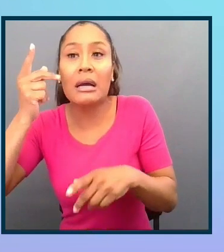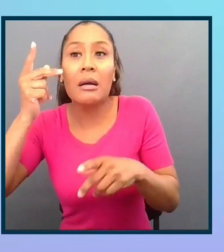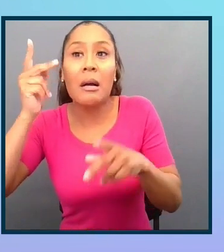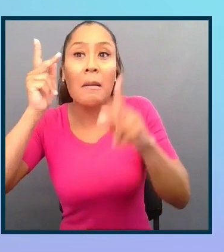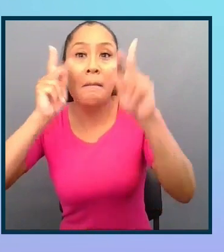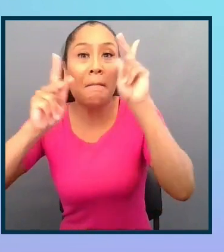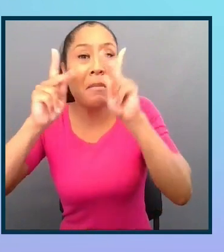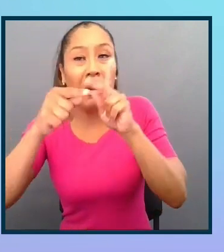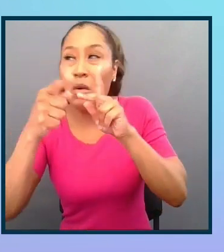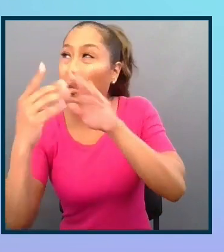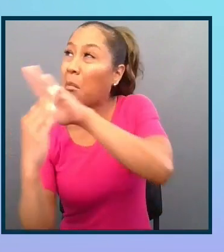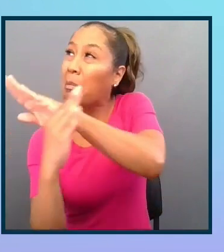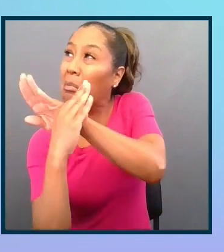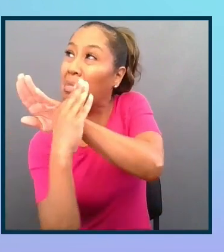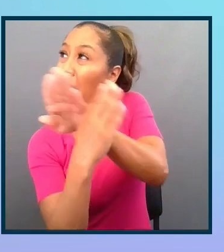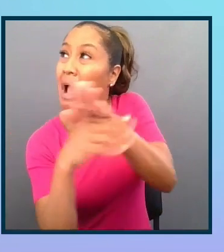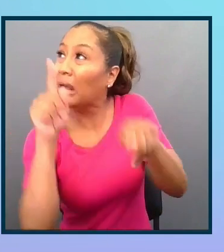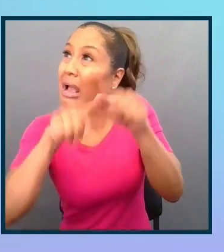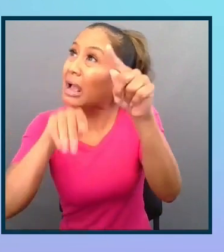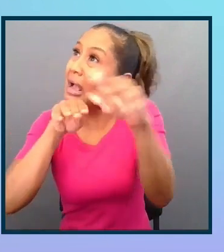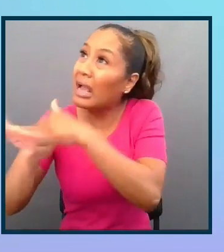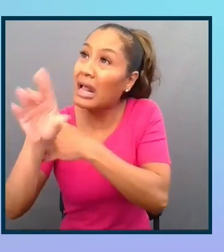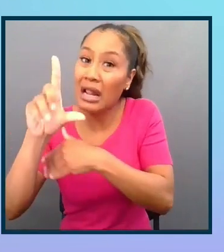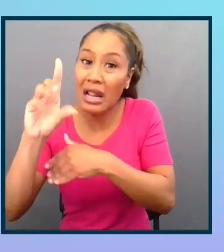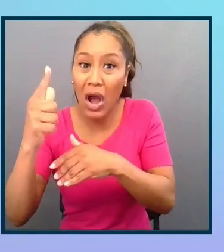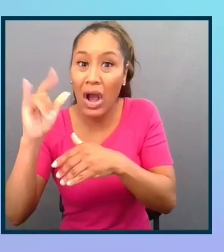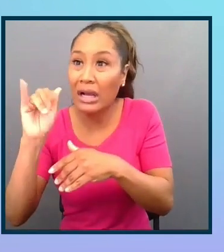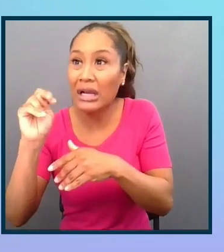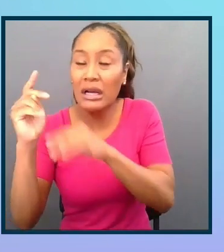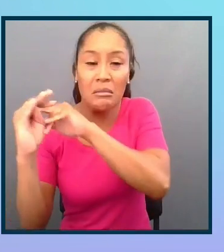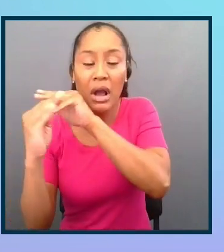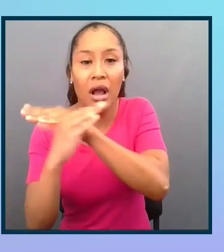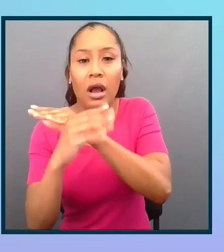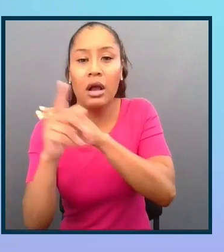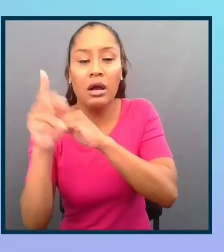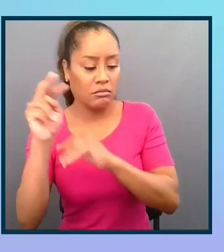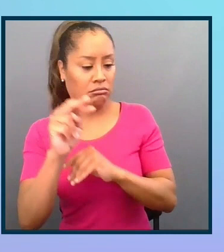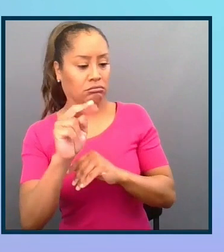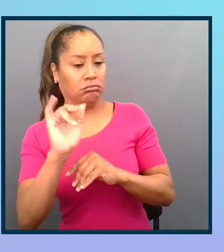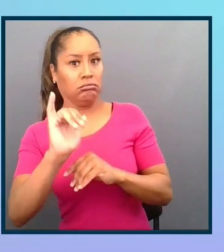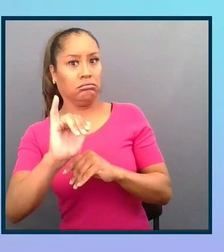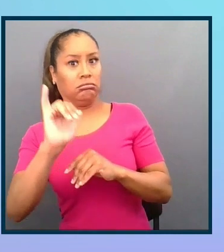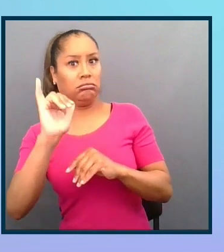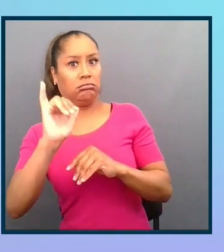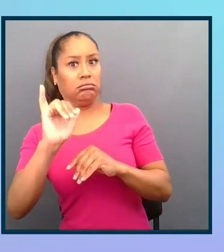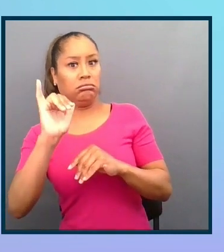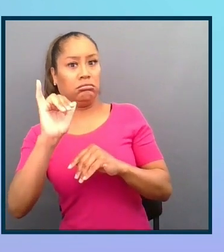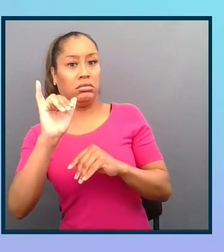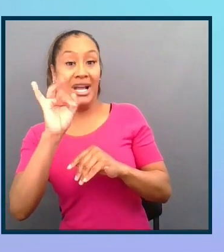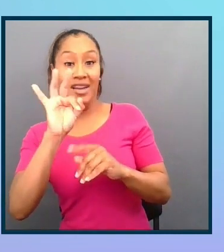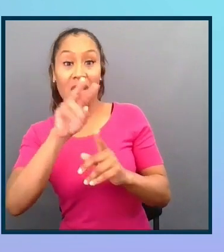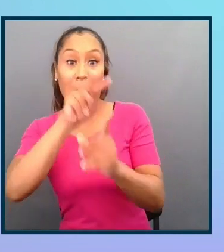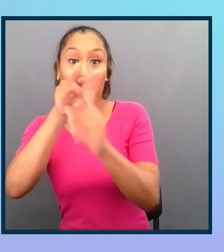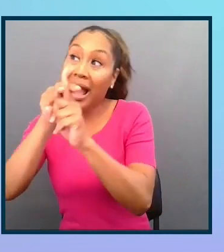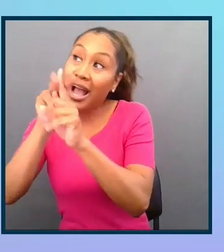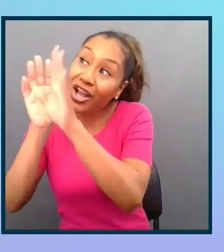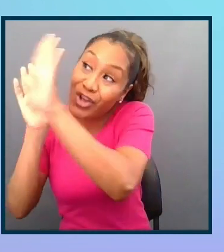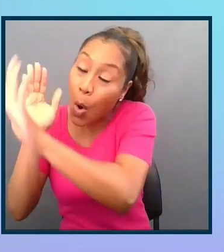from like logging in, that starts to show folks that especially, if it's applicable to their specific experience,